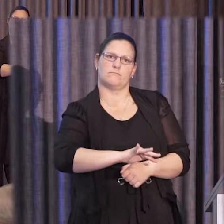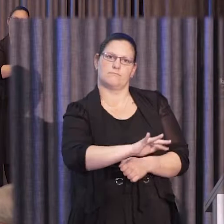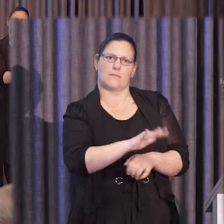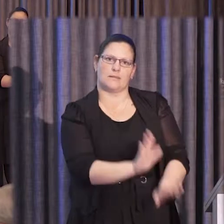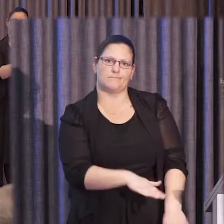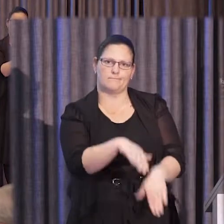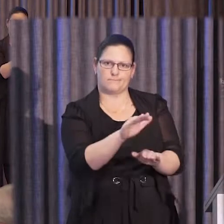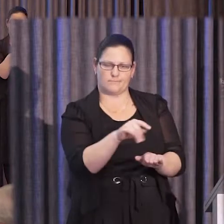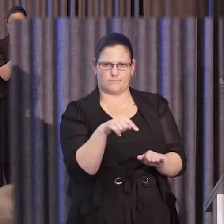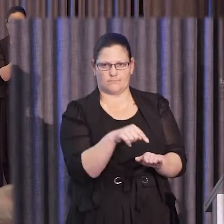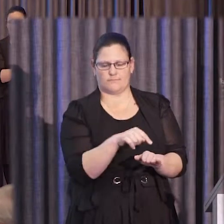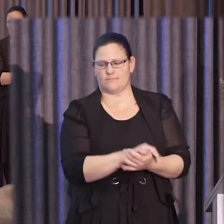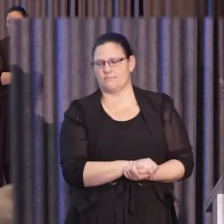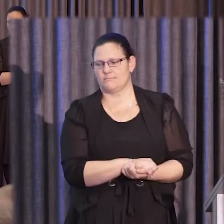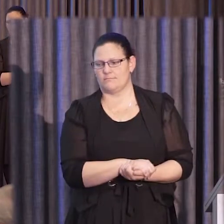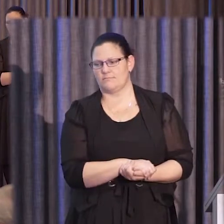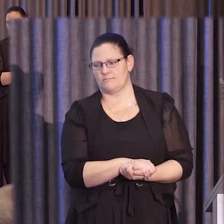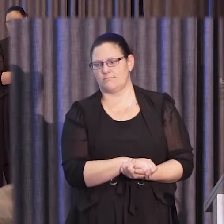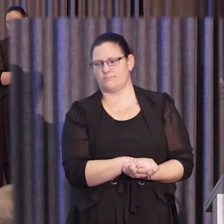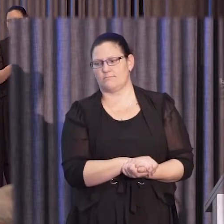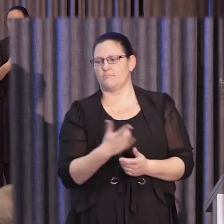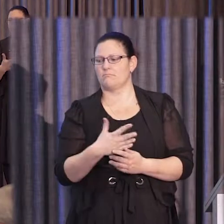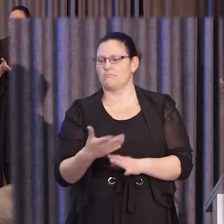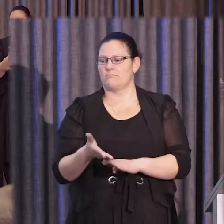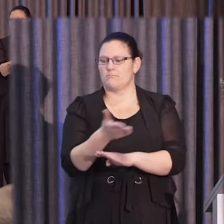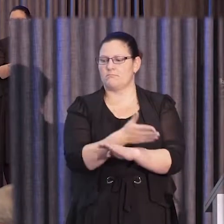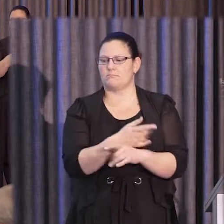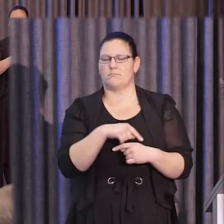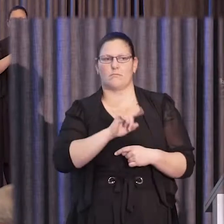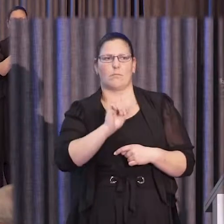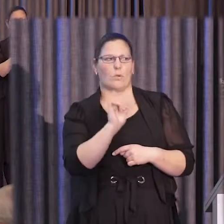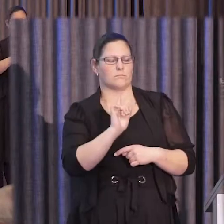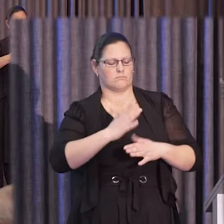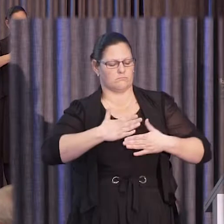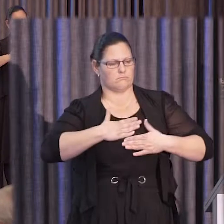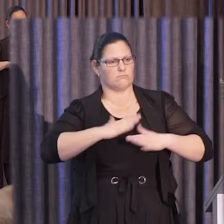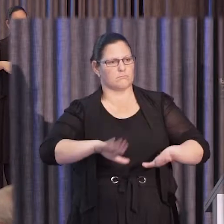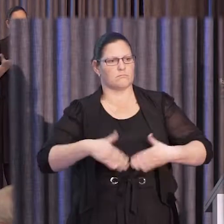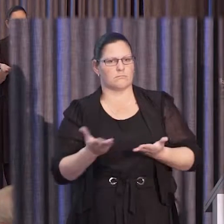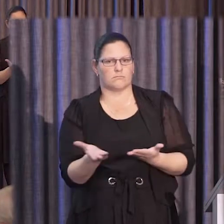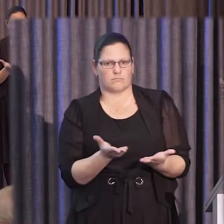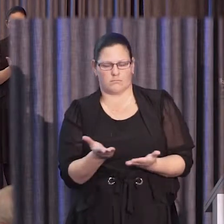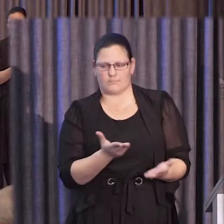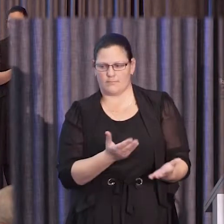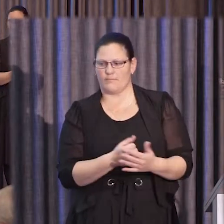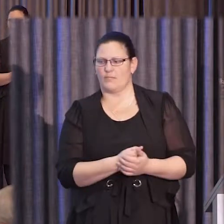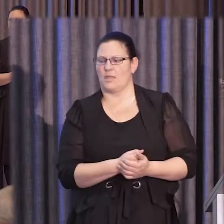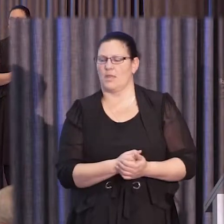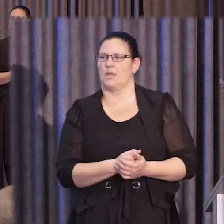When you look back to the list of services that we provide, and I talked about people, place, and home,